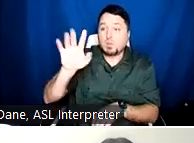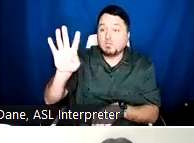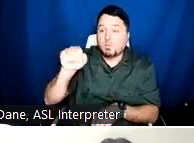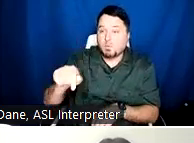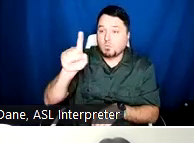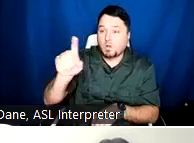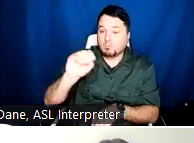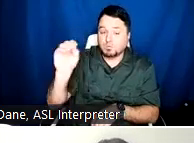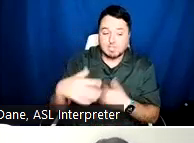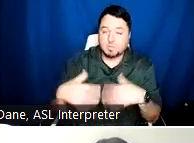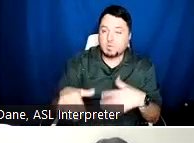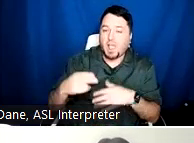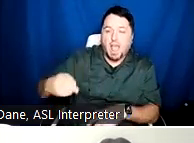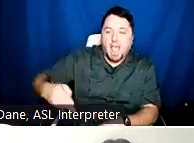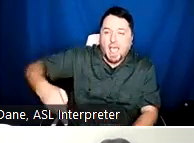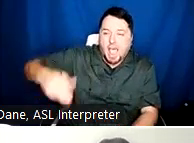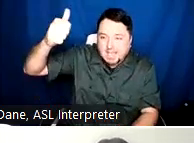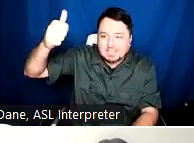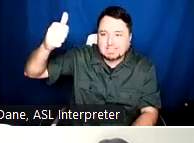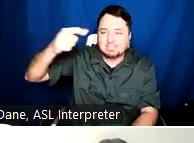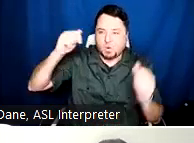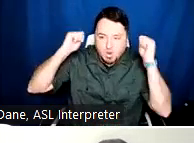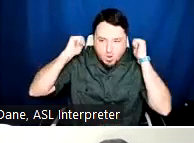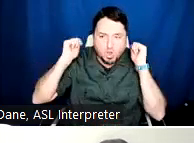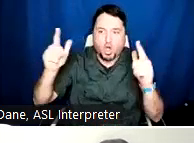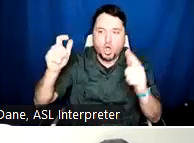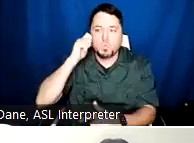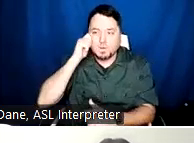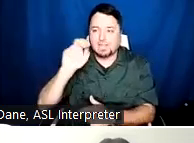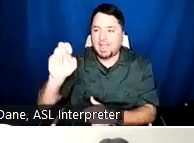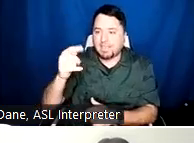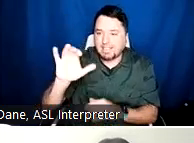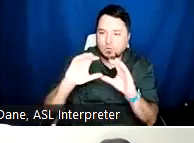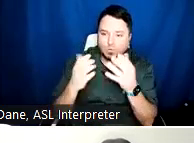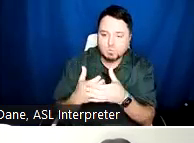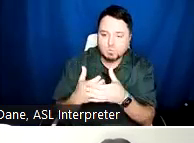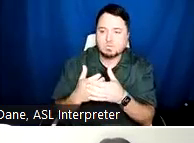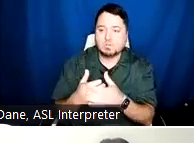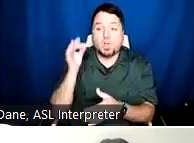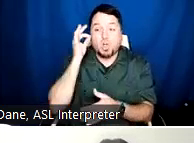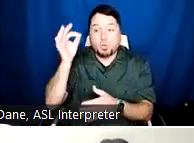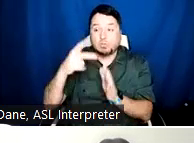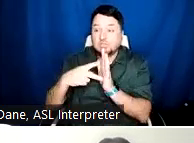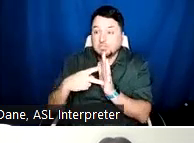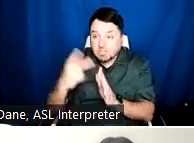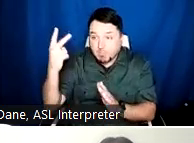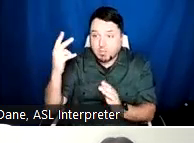The highest of any racial or ethnic group, and almost twice as high as the national average.